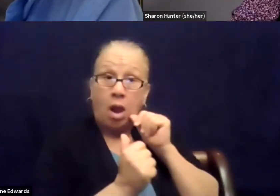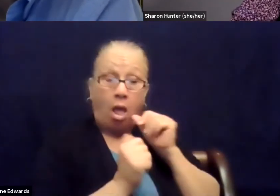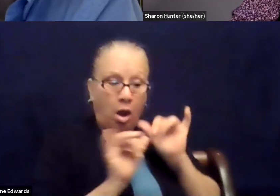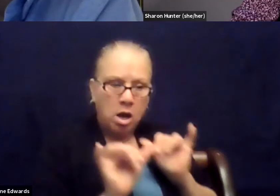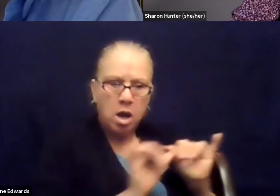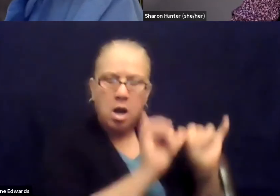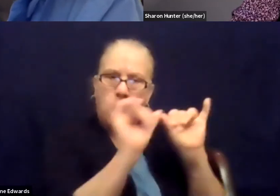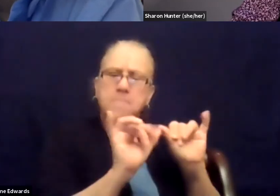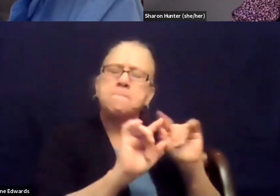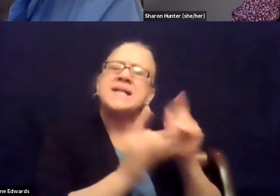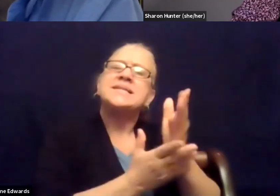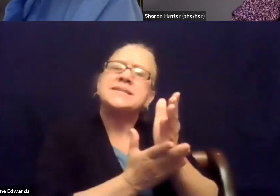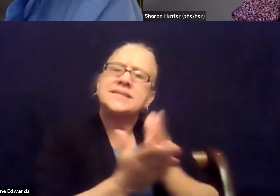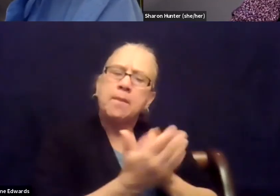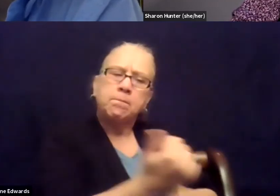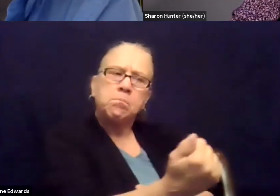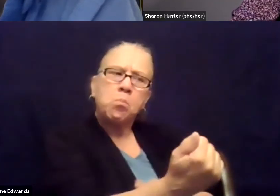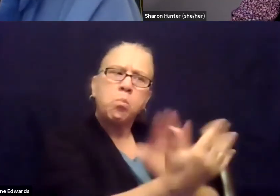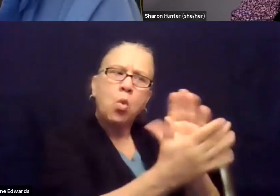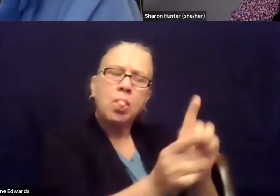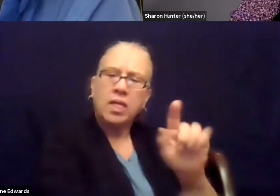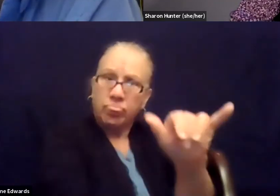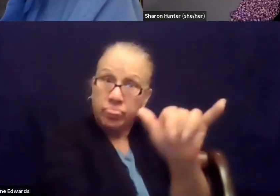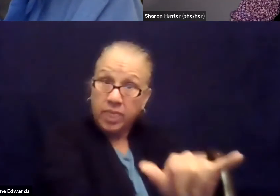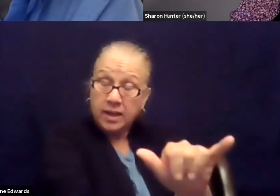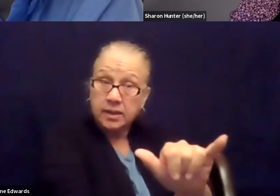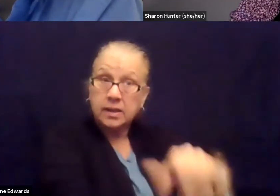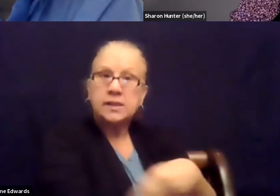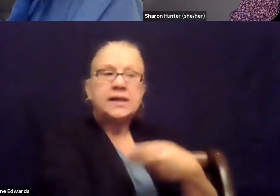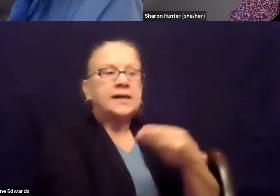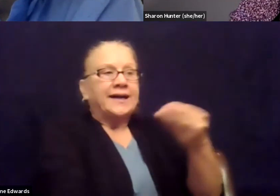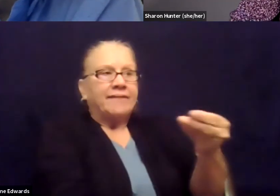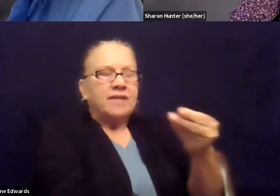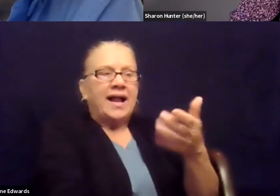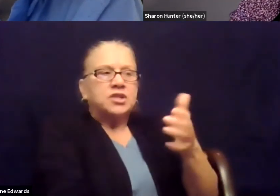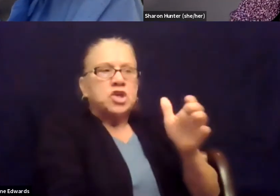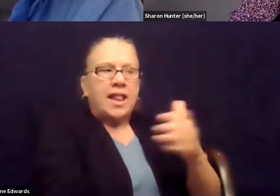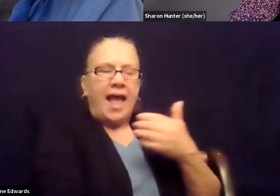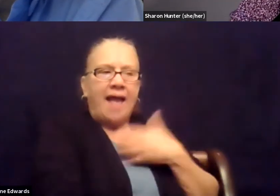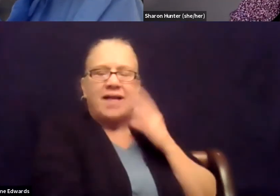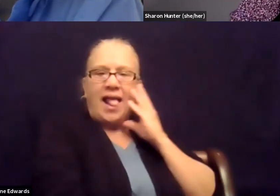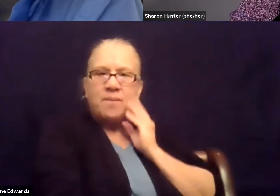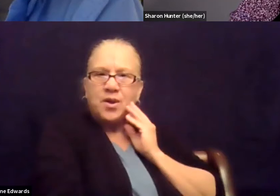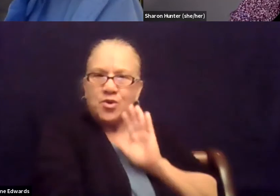Do some things, to think them a chance to have an experience with your organization that's personal,